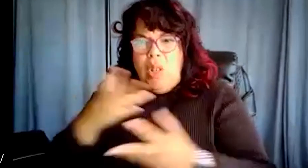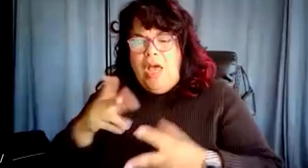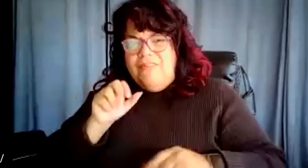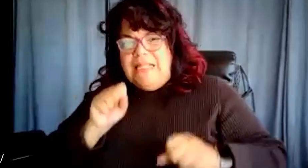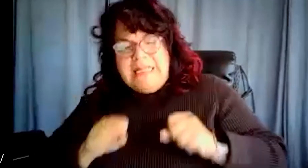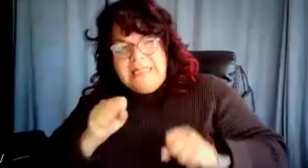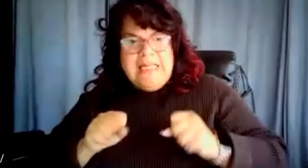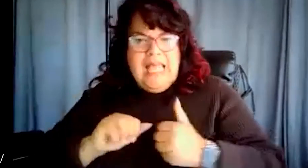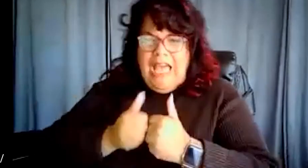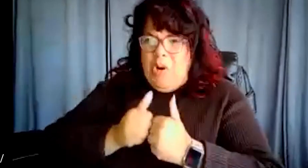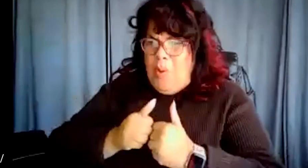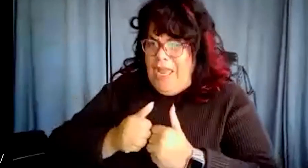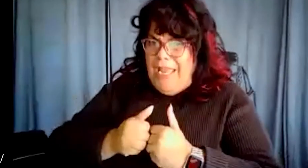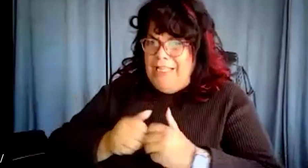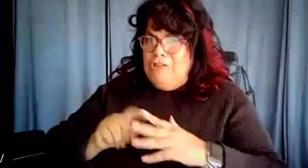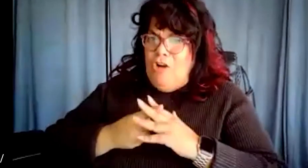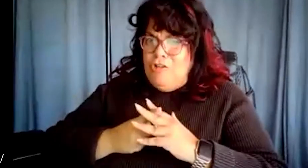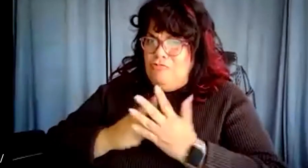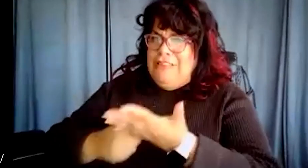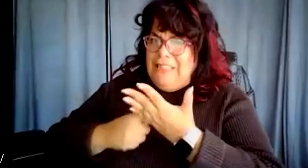talk about disability and how to think about disability.